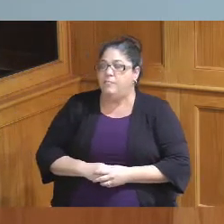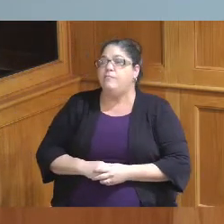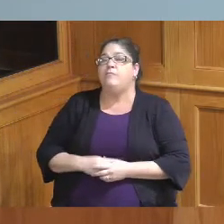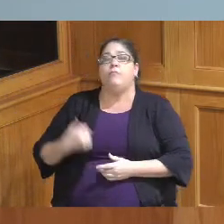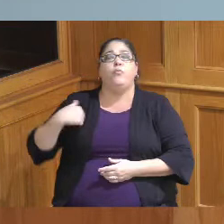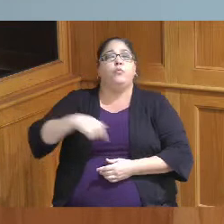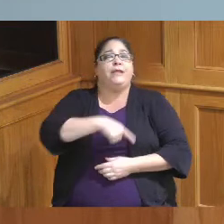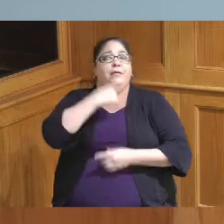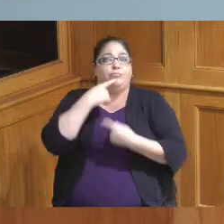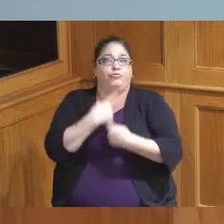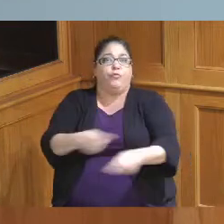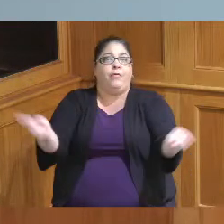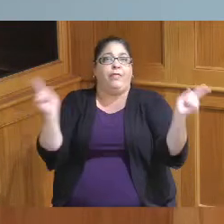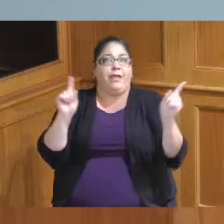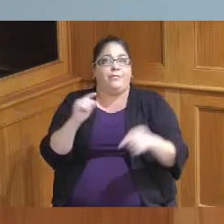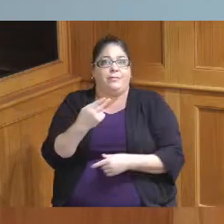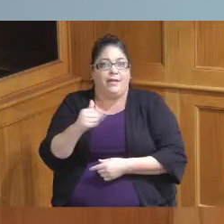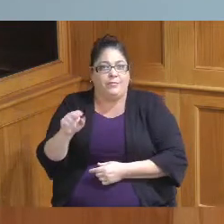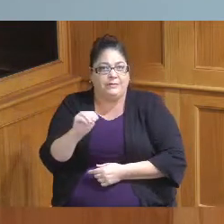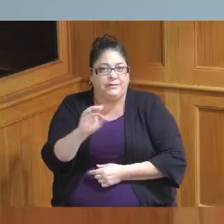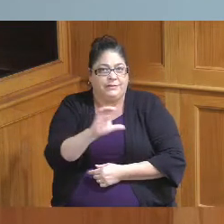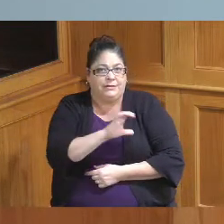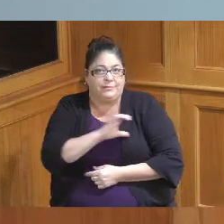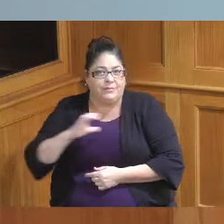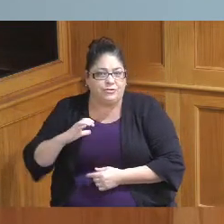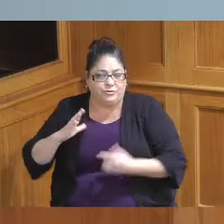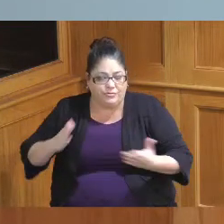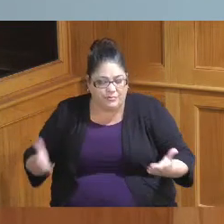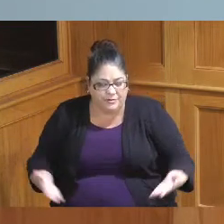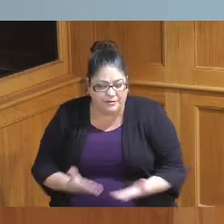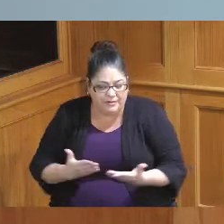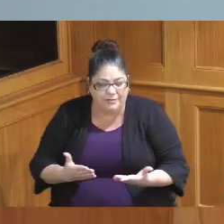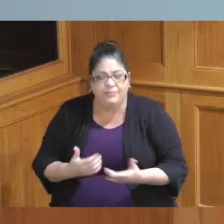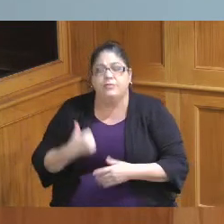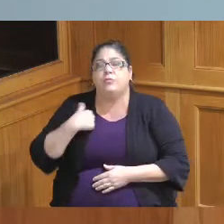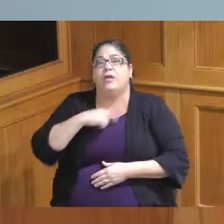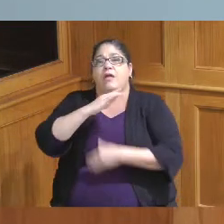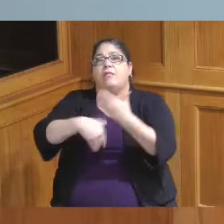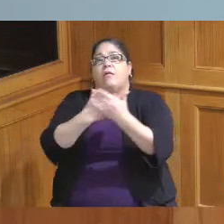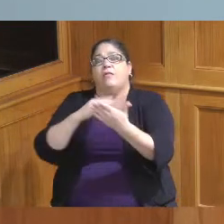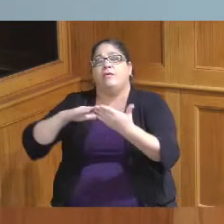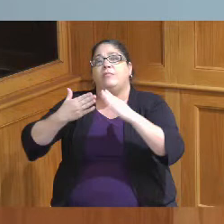that the Hamilton County Commissioners on behalf of its residents and entire community hereby